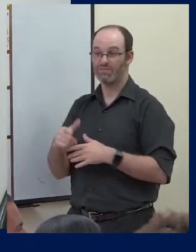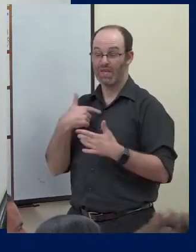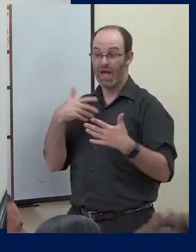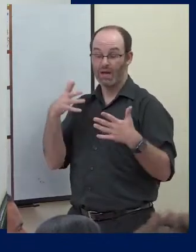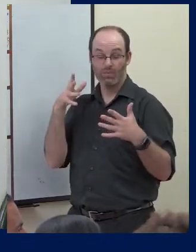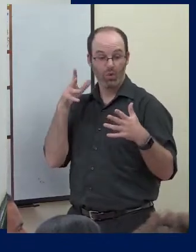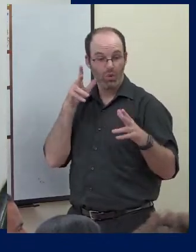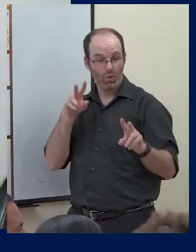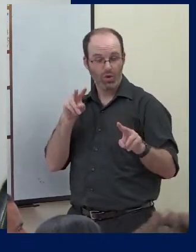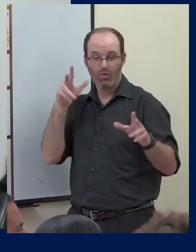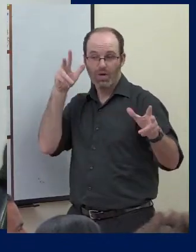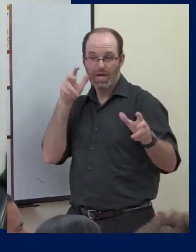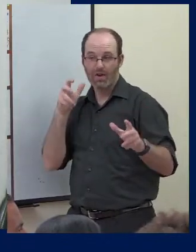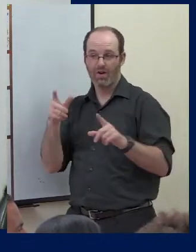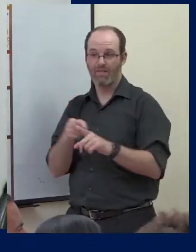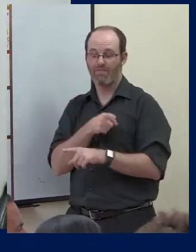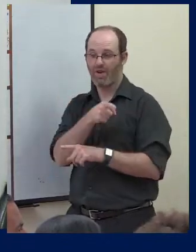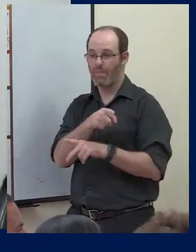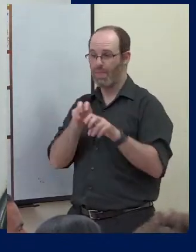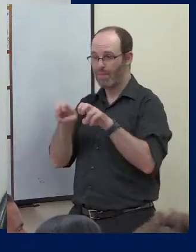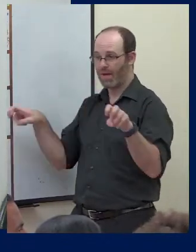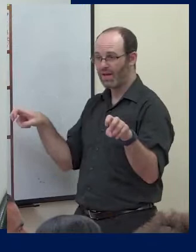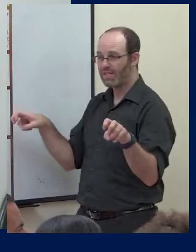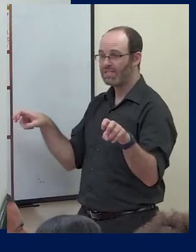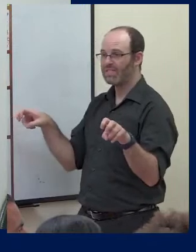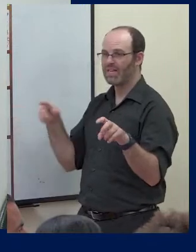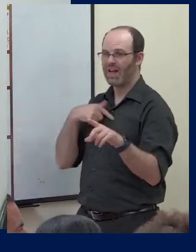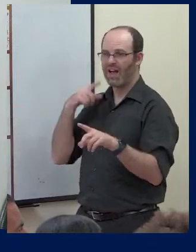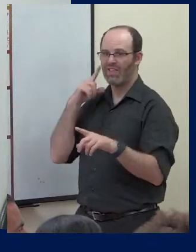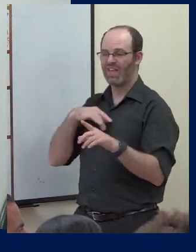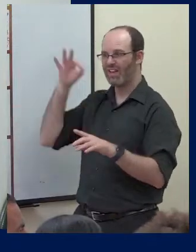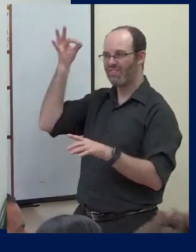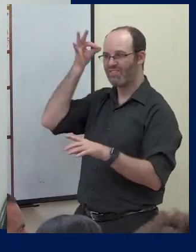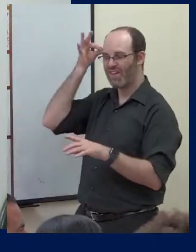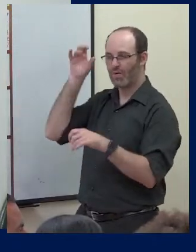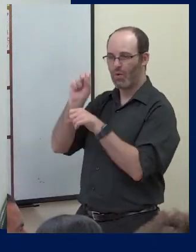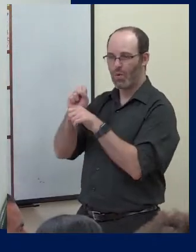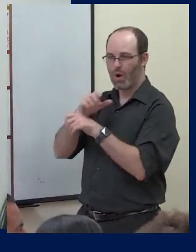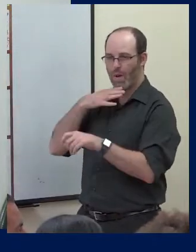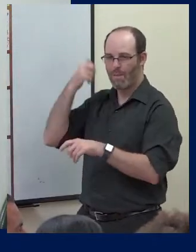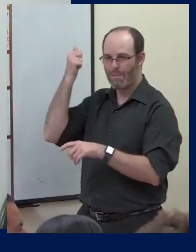level is best informed by the people who use our services and those are important reminders